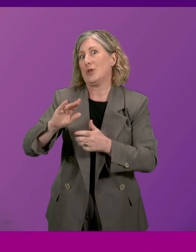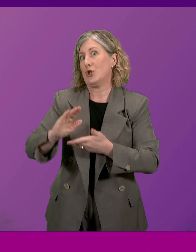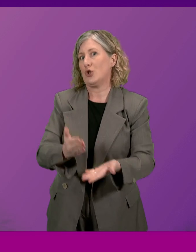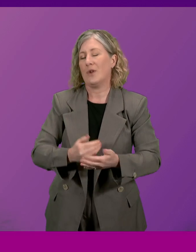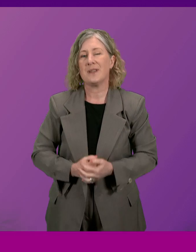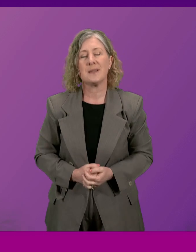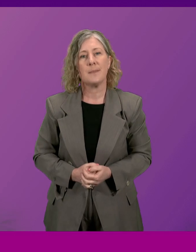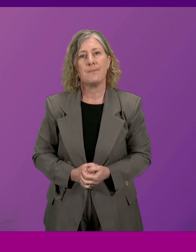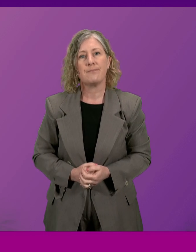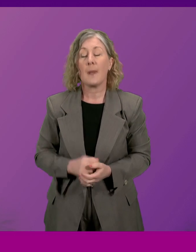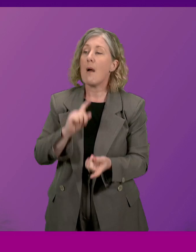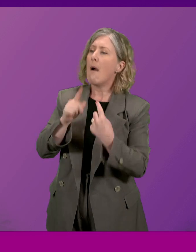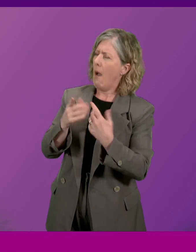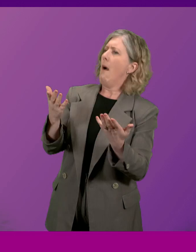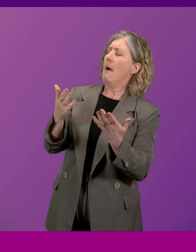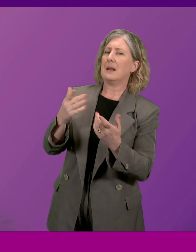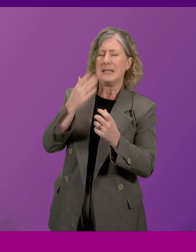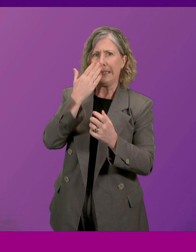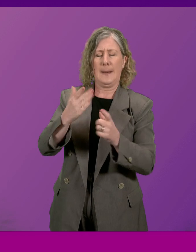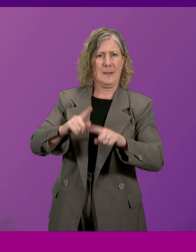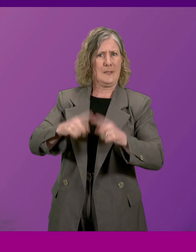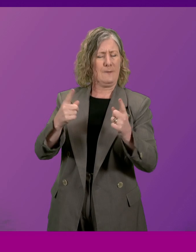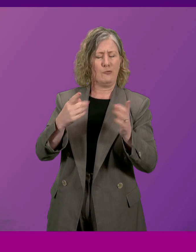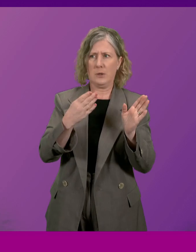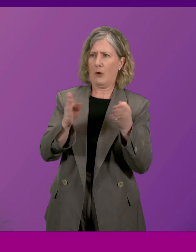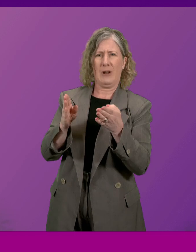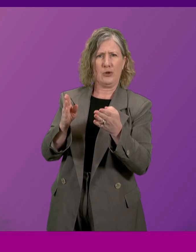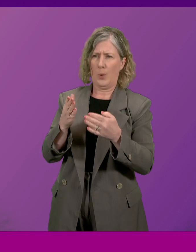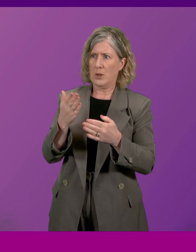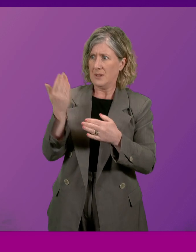That seems to be a change in direction from the Government because, in its letter,